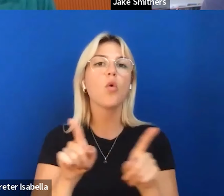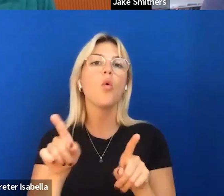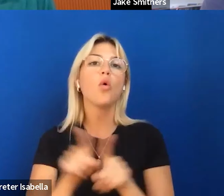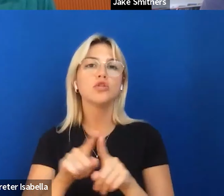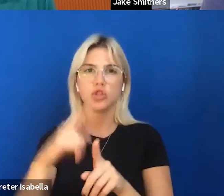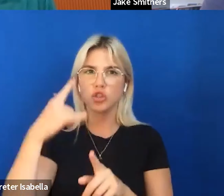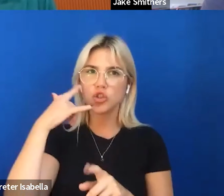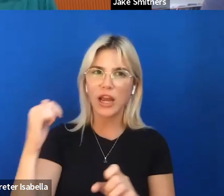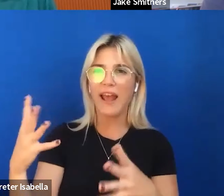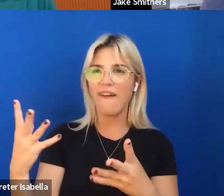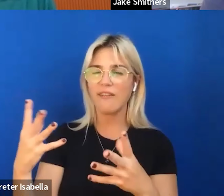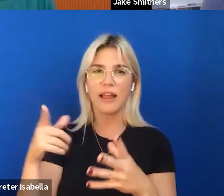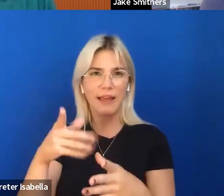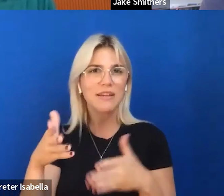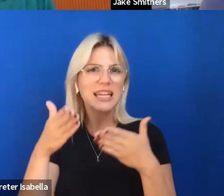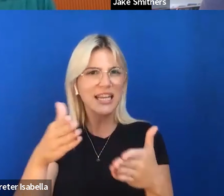credited and acknowledged properly.